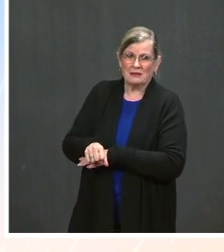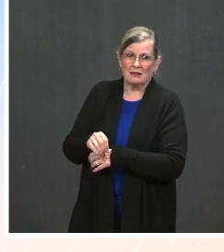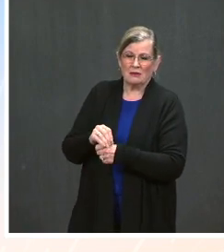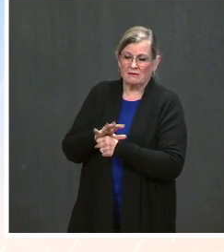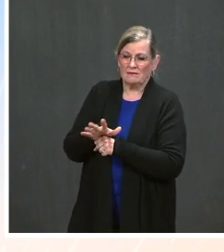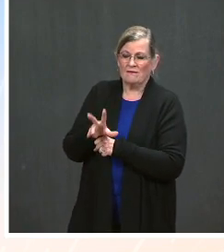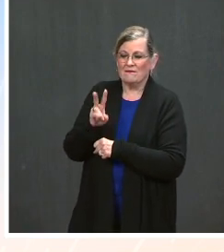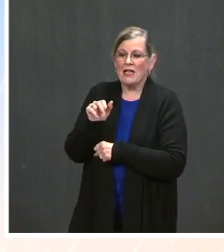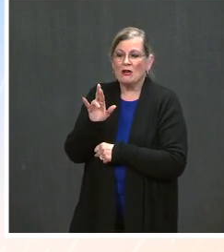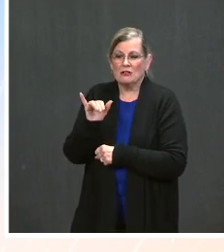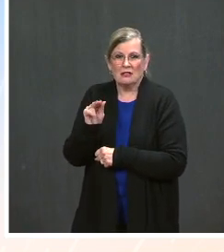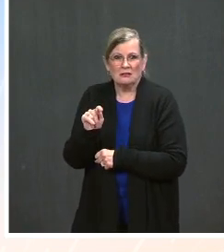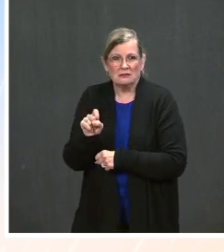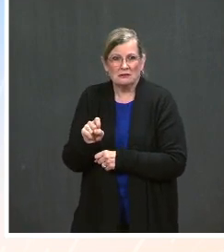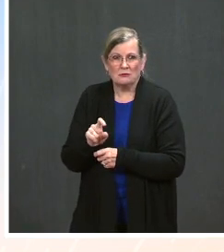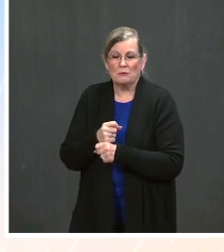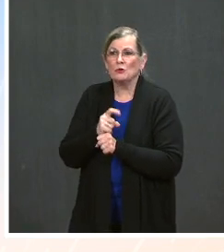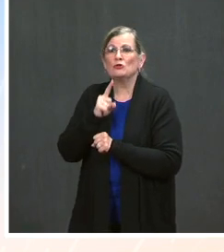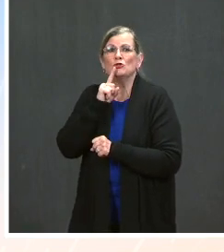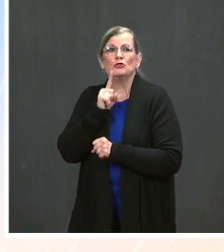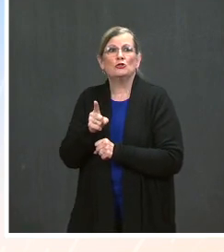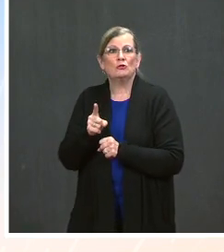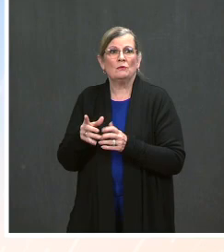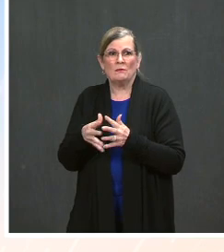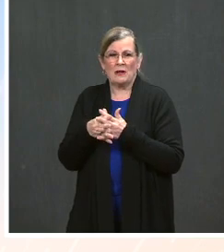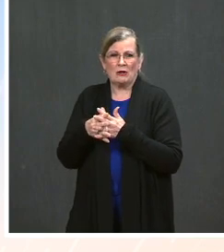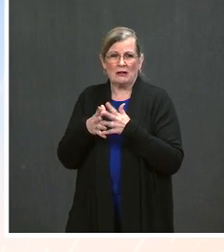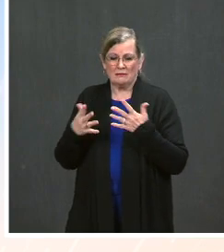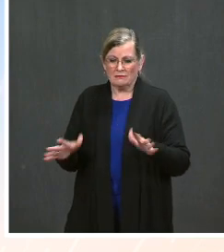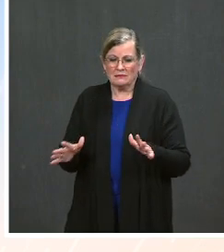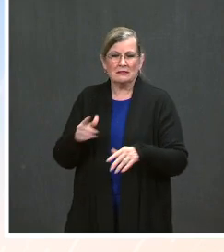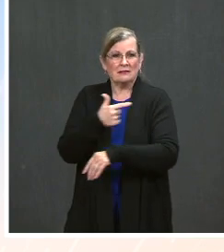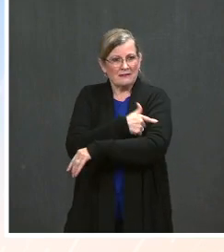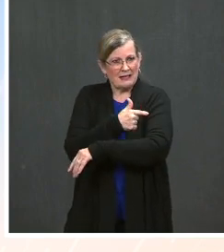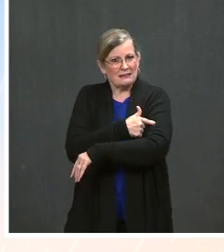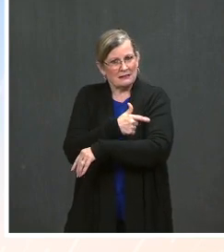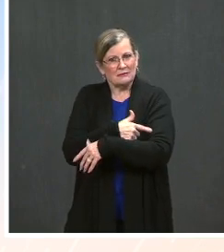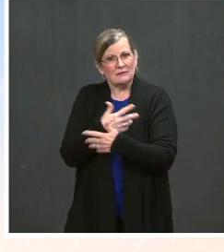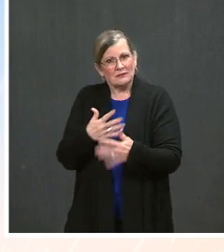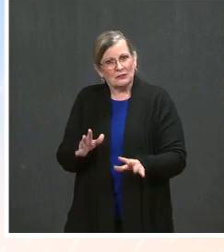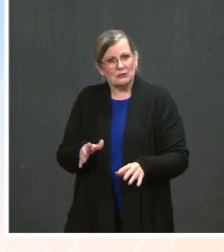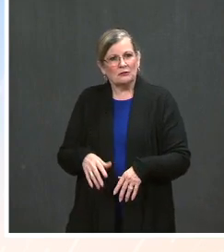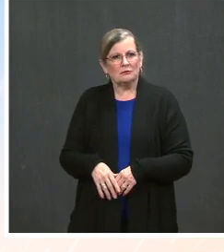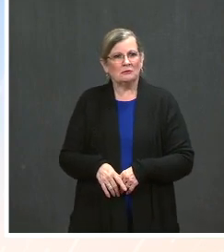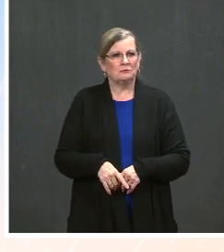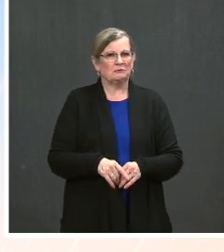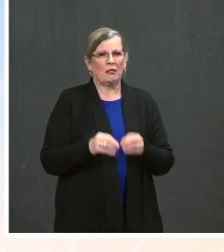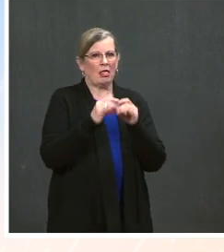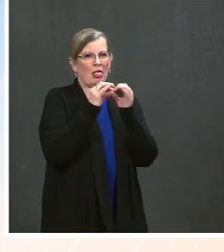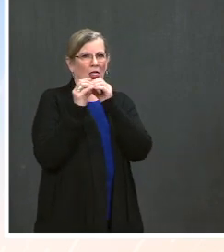The Press: And last -- >> Ms. Psaki: Go ahead. The Press: My last question is from Lalit Jha, our colleague from the Press Trust of India. Ms. Psaki: Okay.